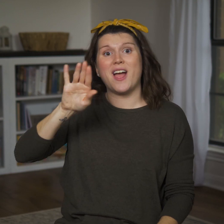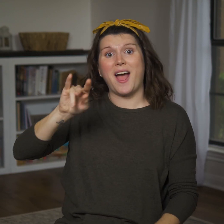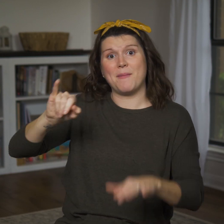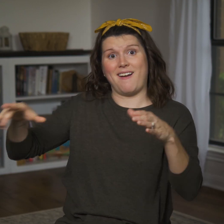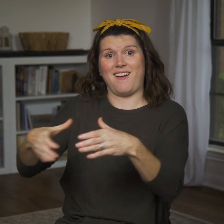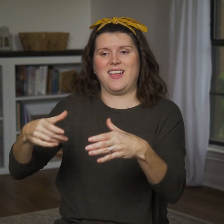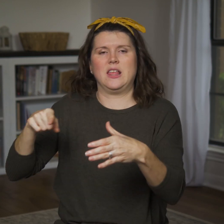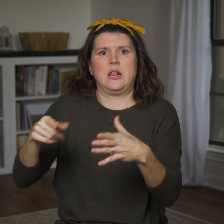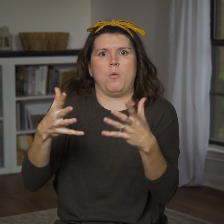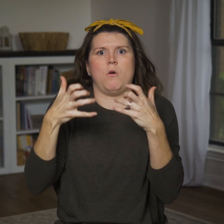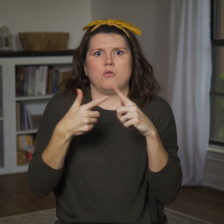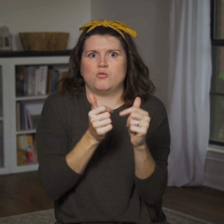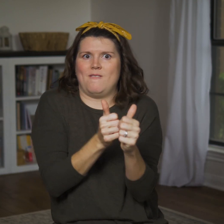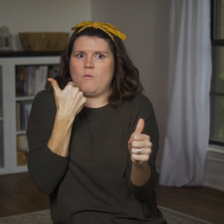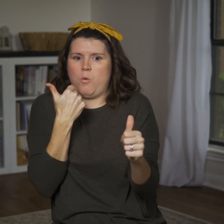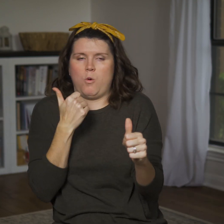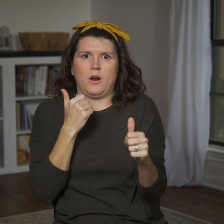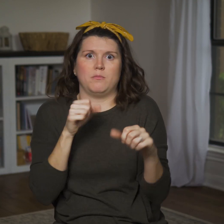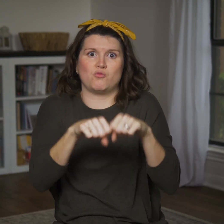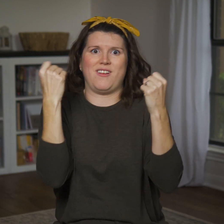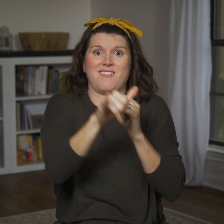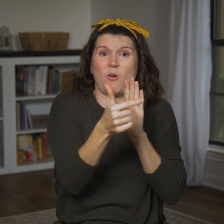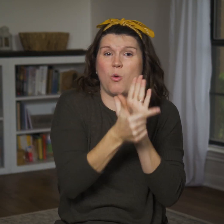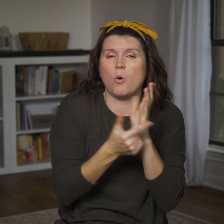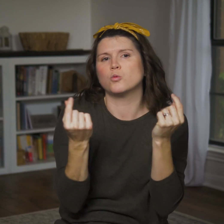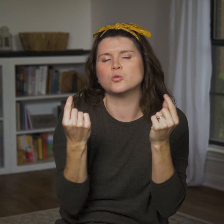When rabbis debate how to apply these laws,